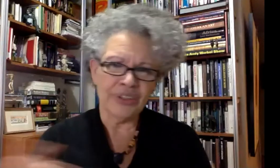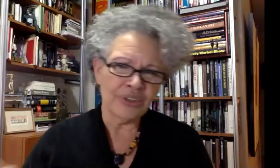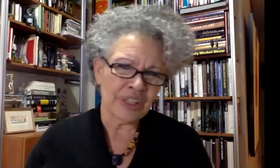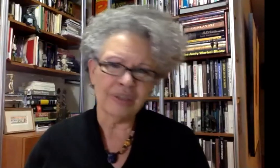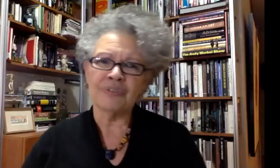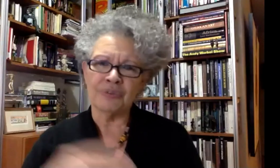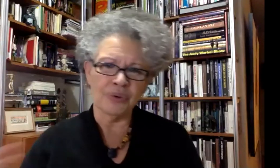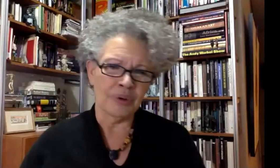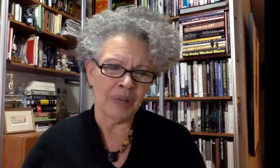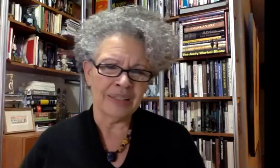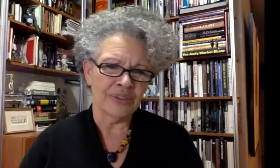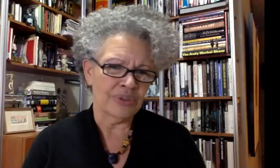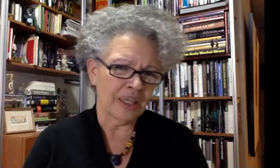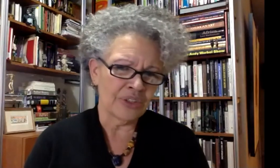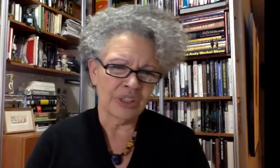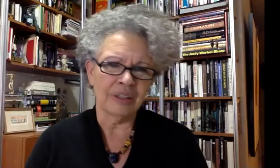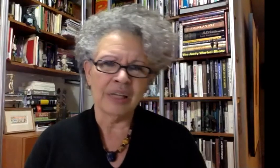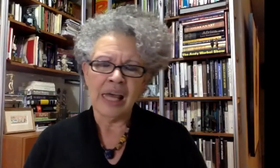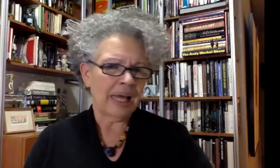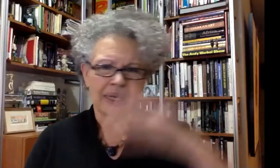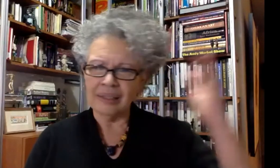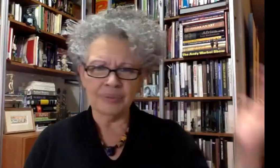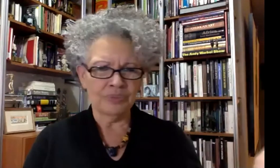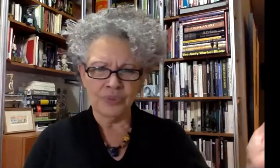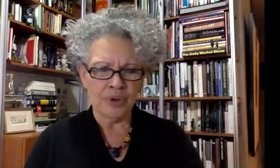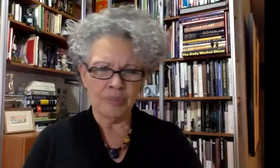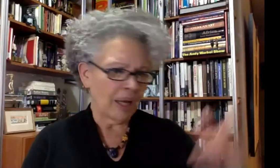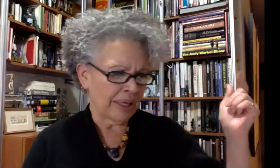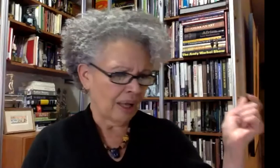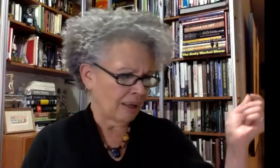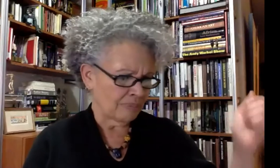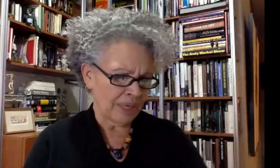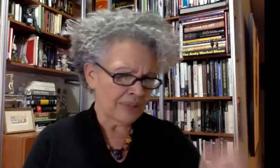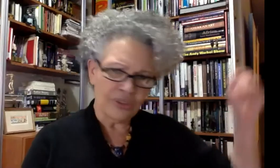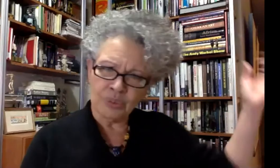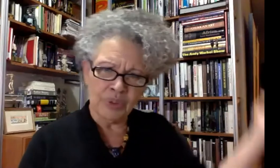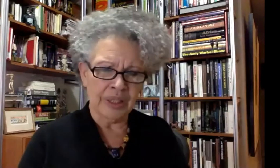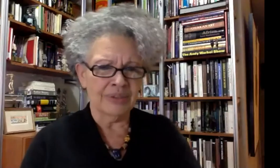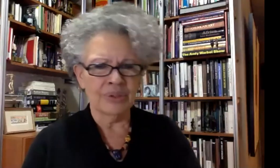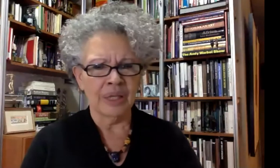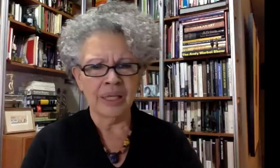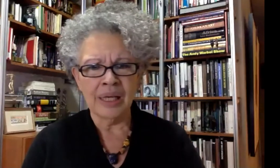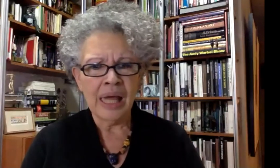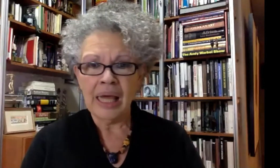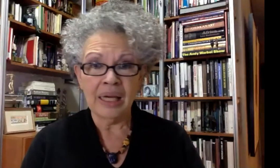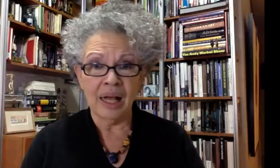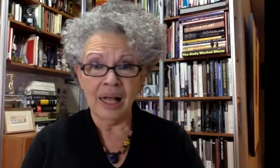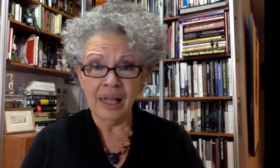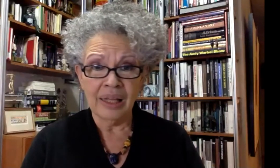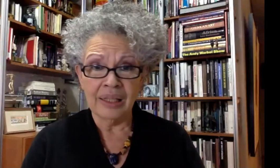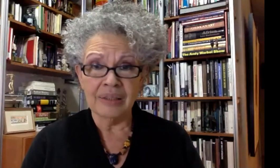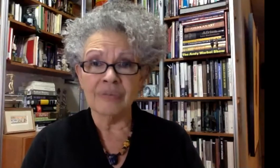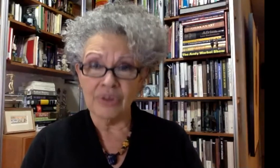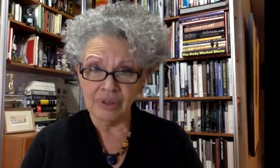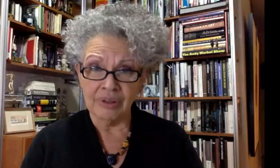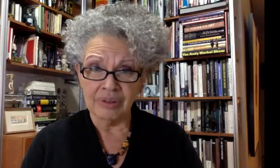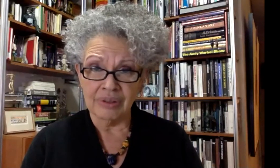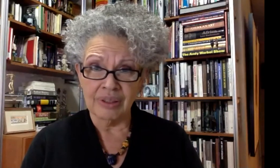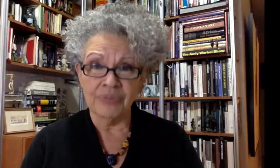I don't give a damn if they burn down Target because Target should be on the street with